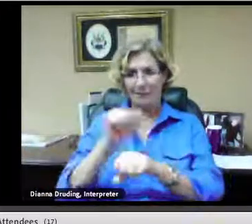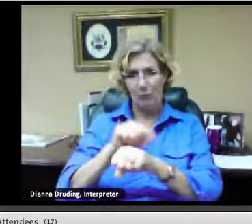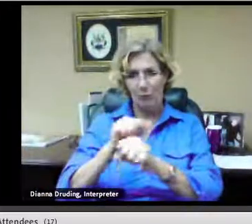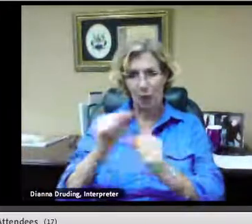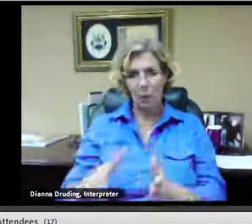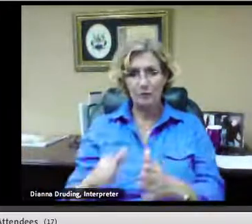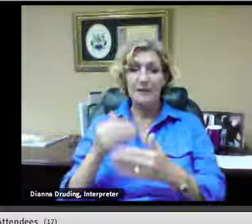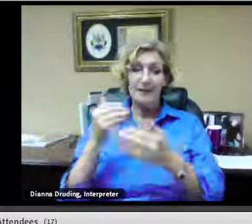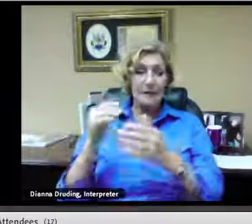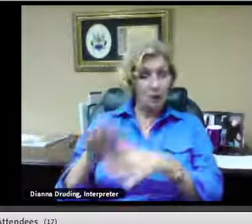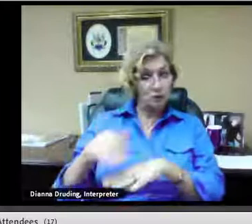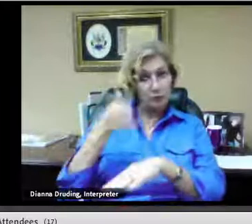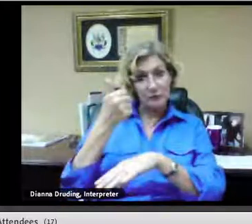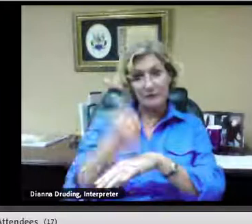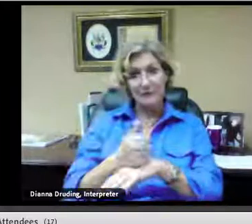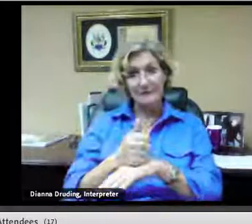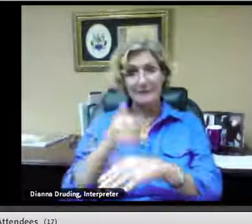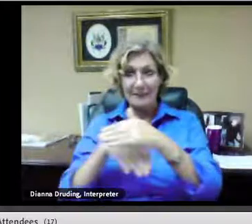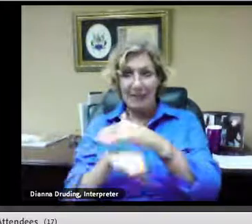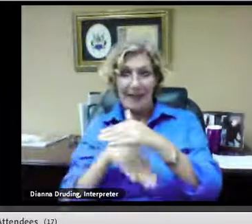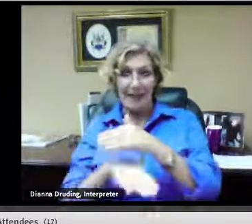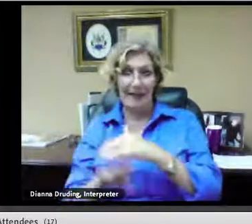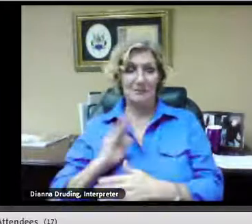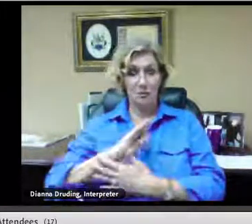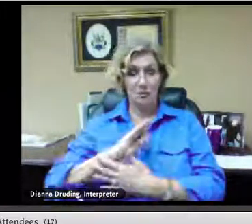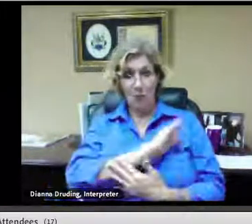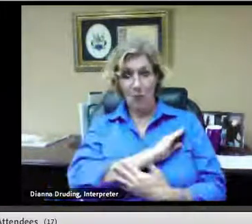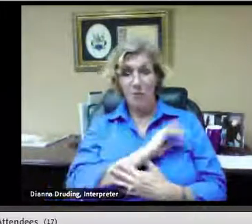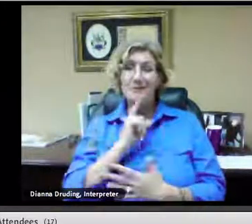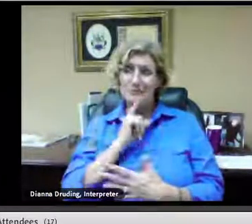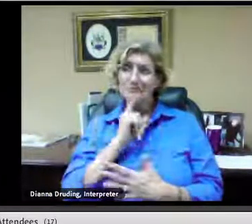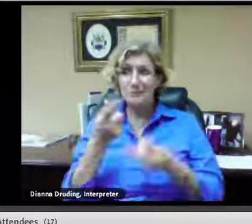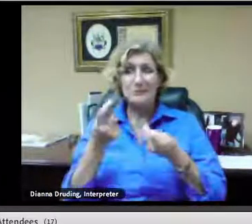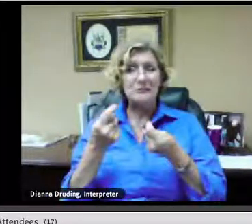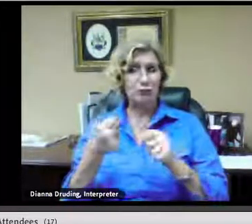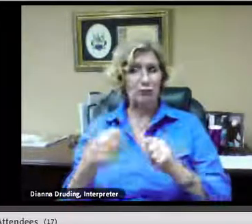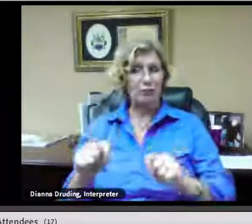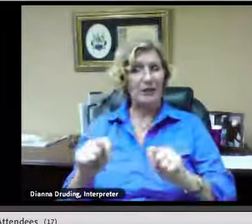you know, at the governmental level, people with disabilities involved.